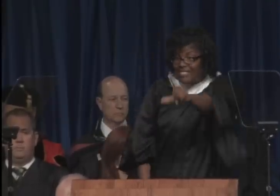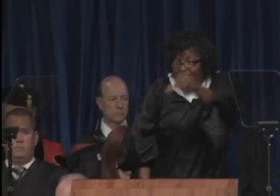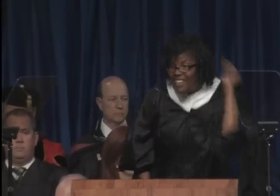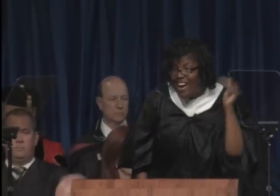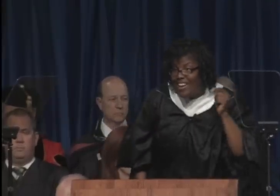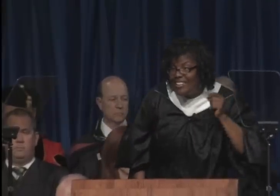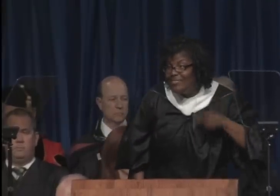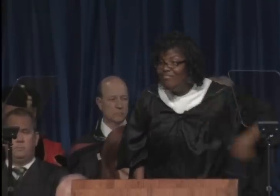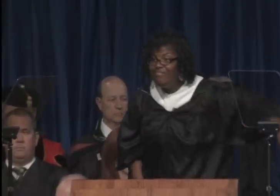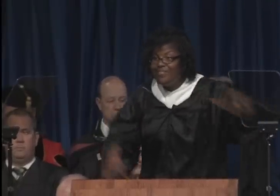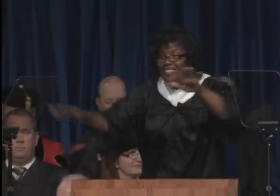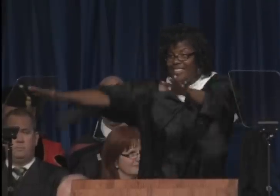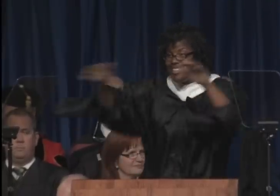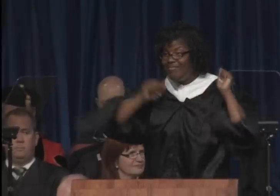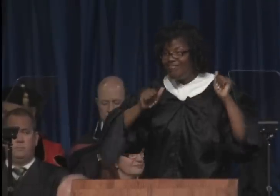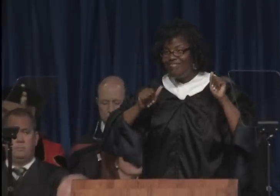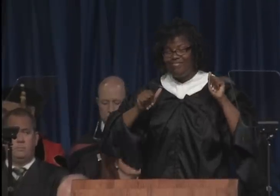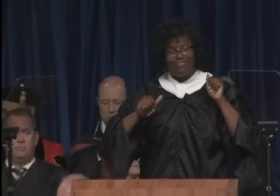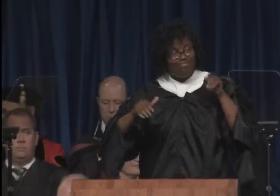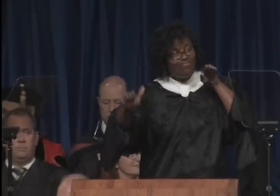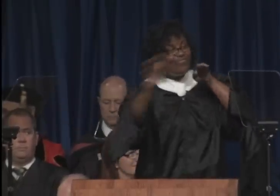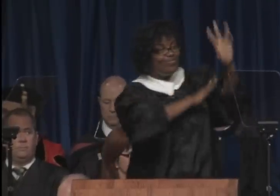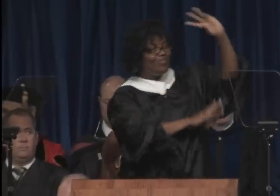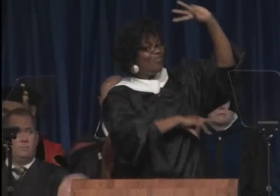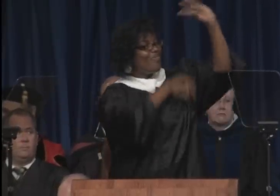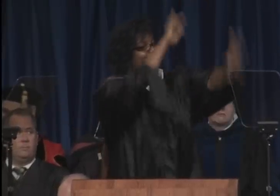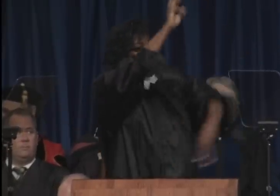As you step out to meet the world with your mind prepared